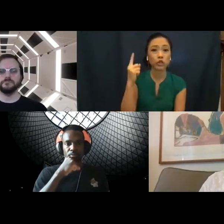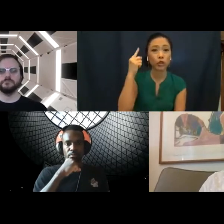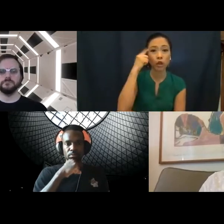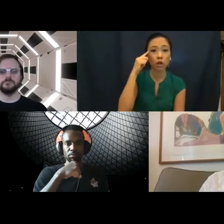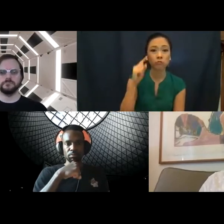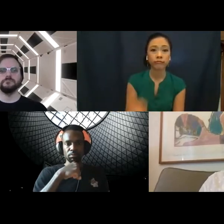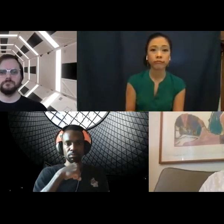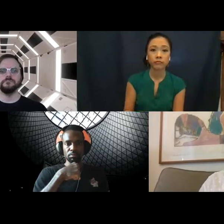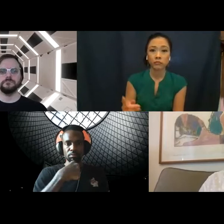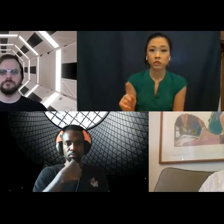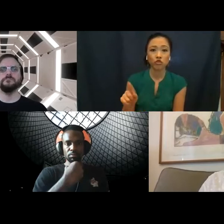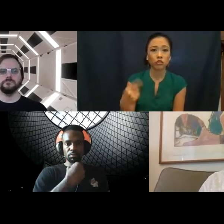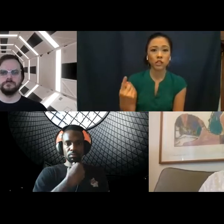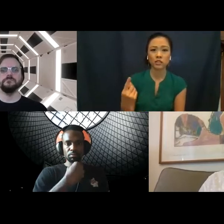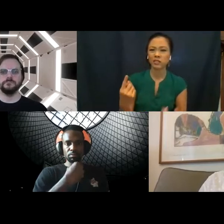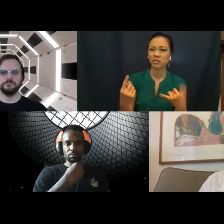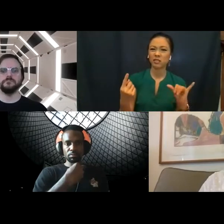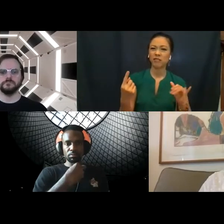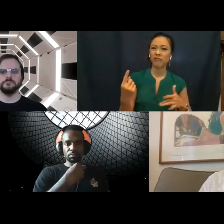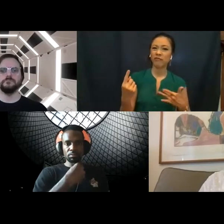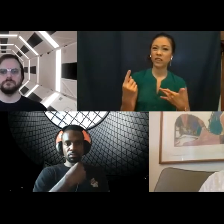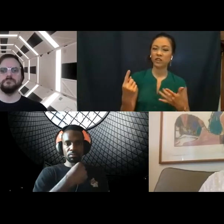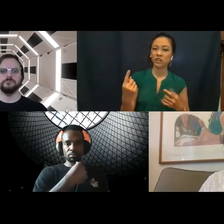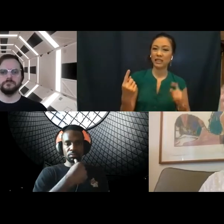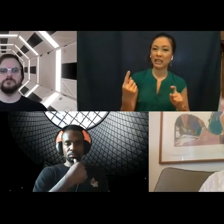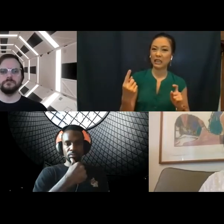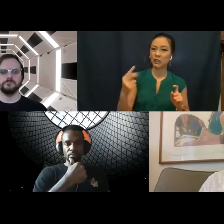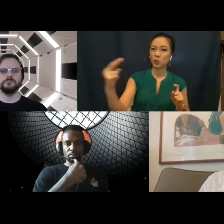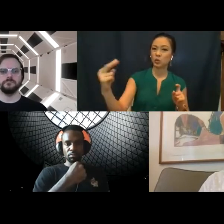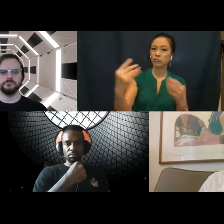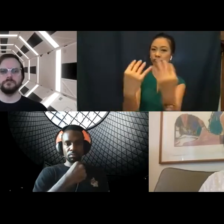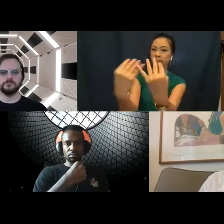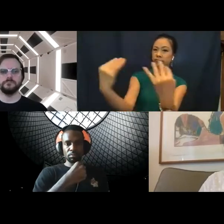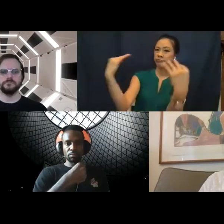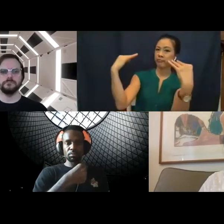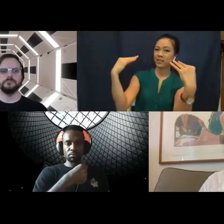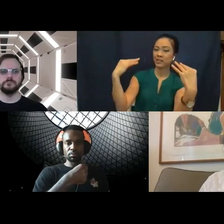be seen, still feel community so that part is there and that happens